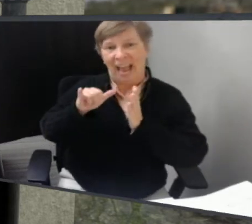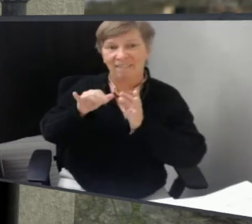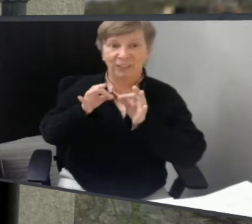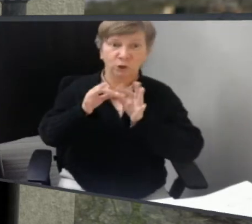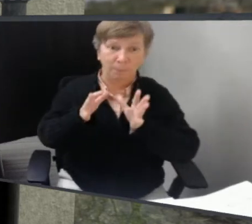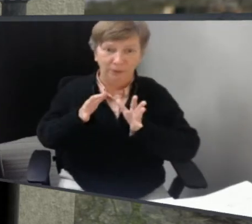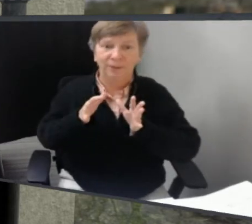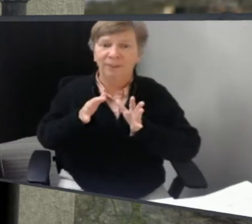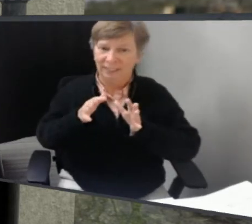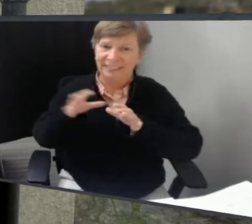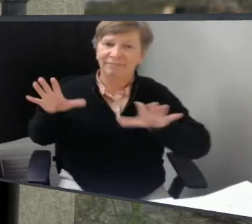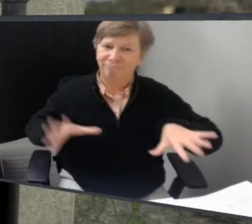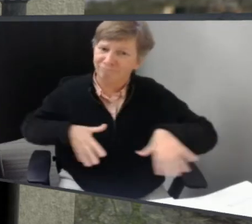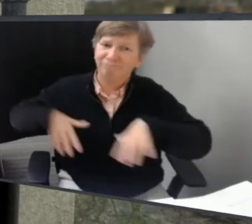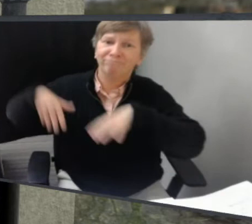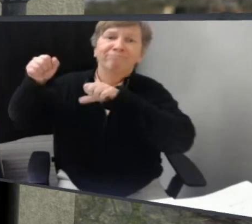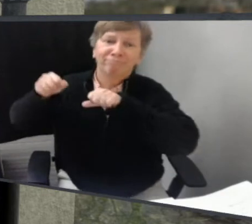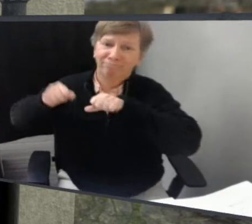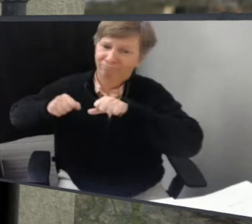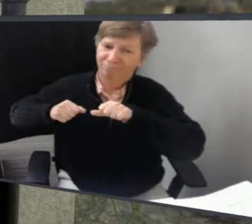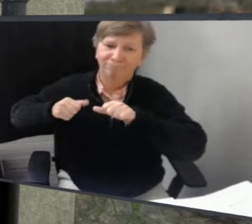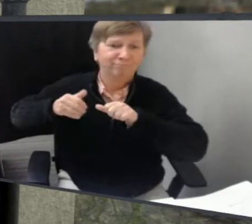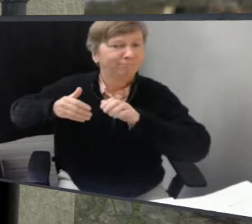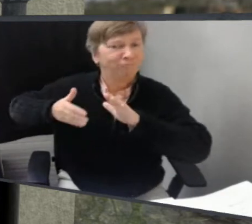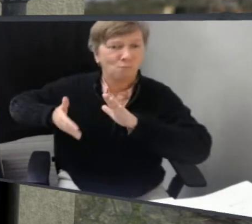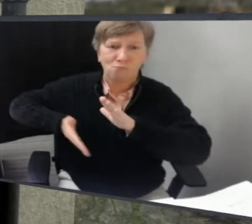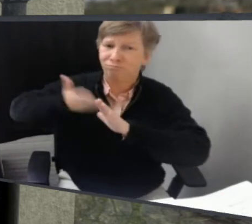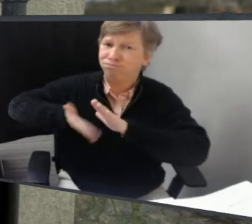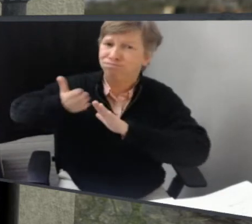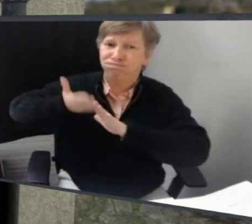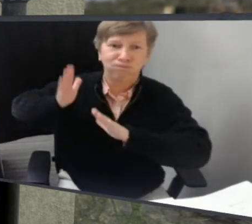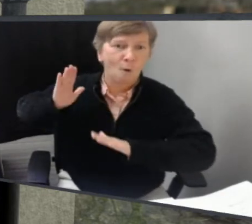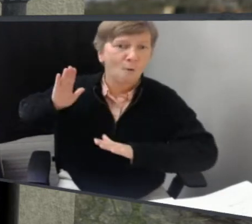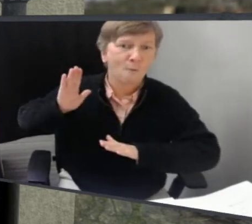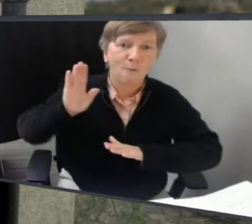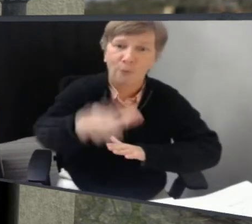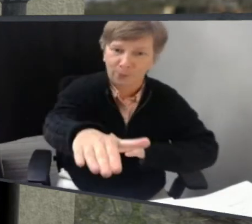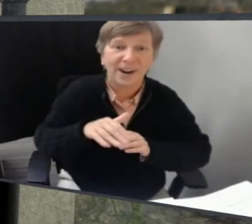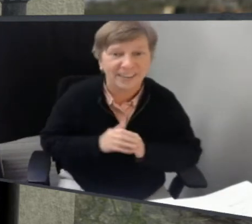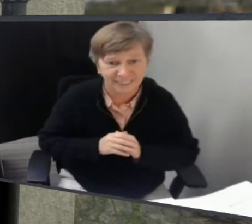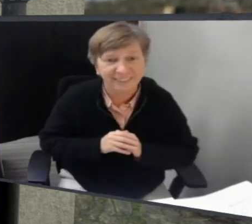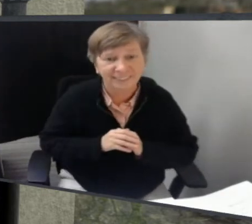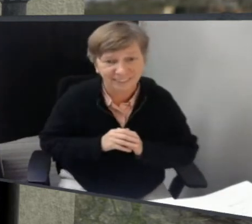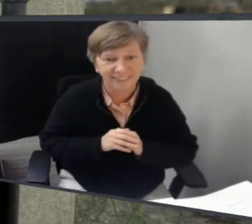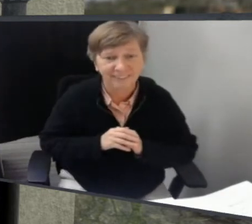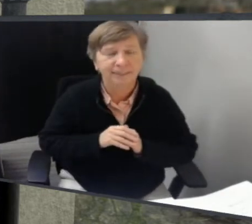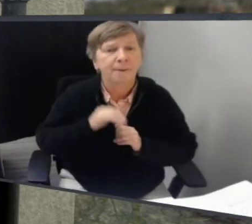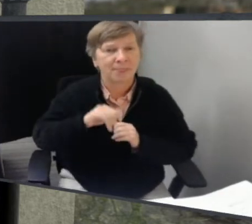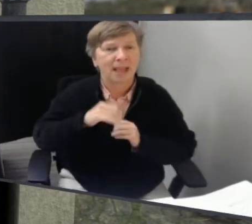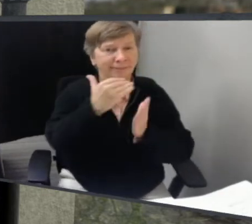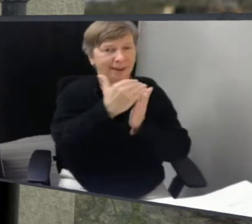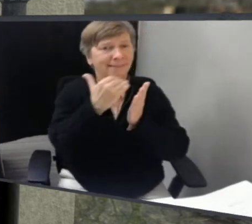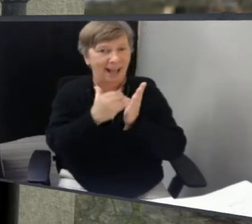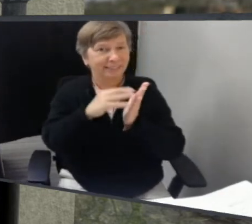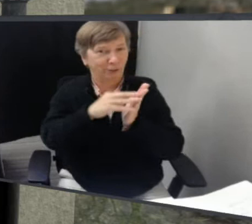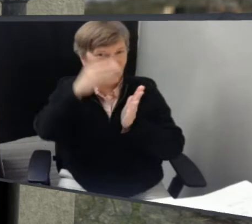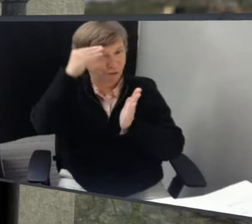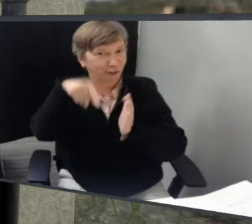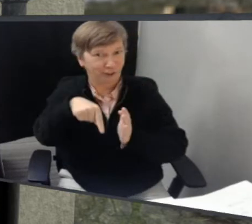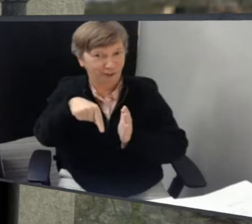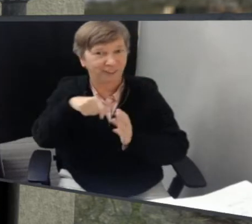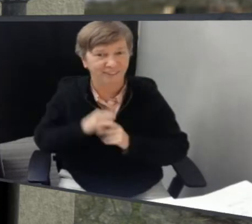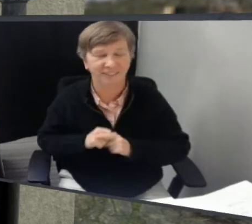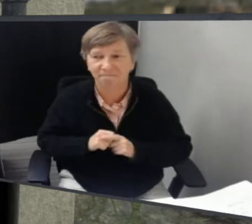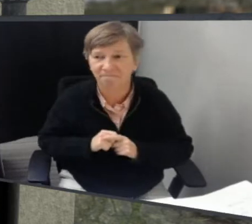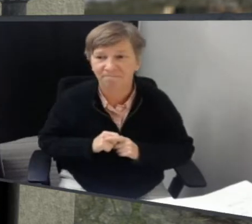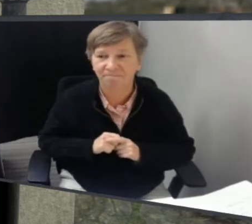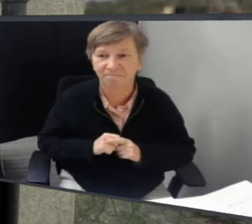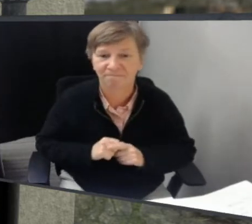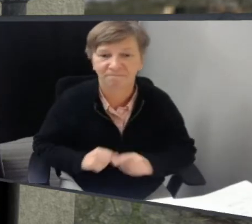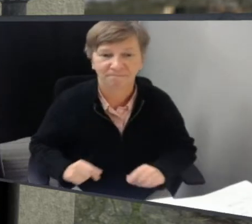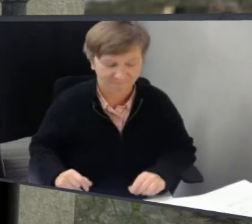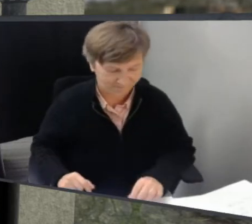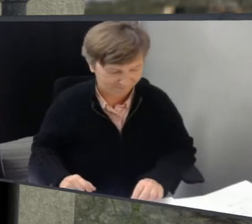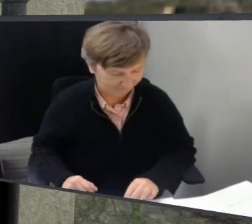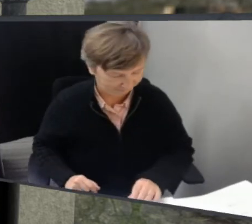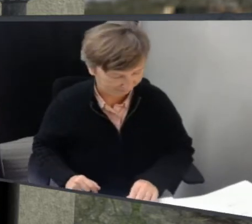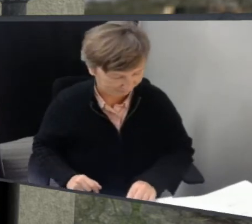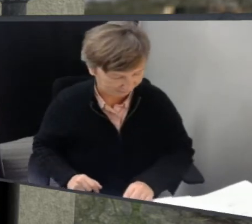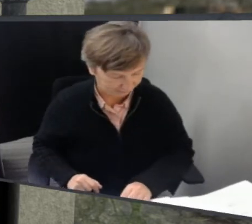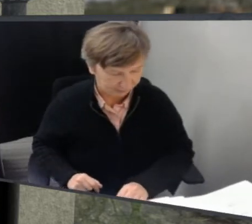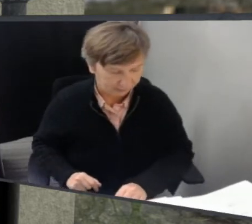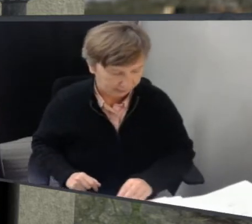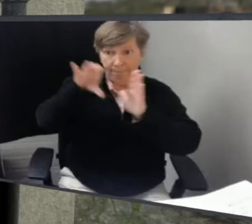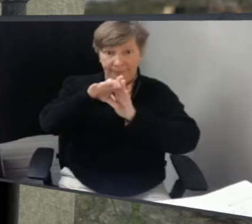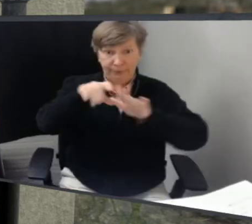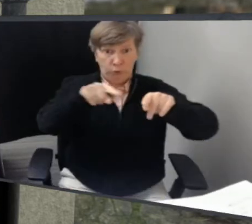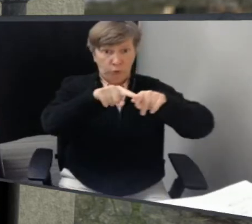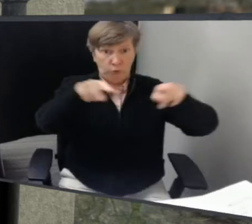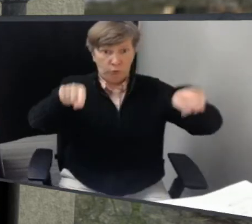It becomes up to this tech savvy interpreter to take over sometimes, and run with it the whole way.